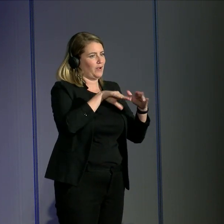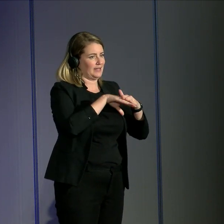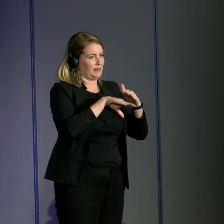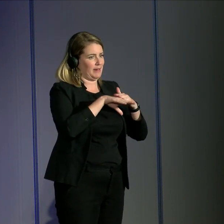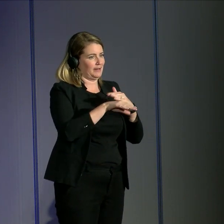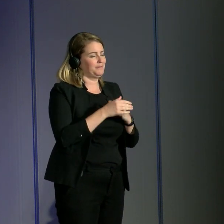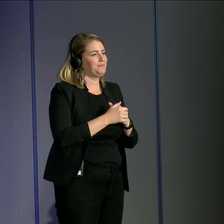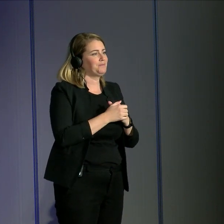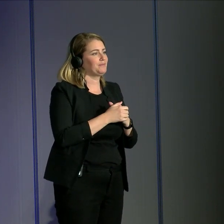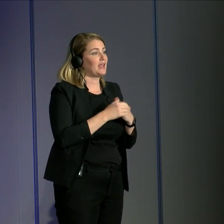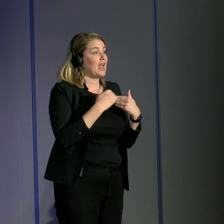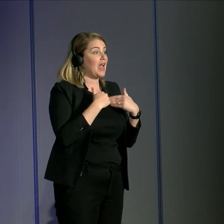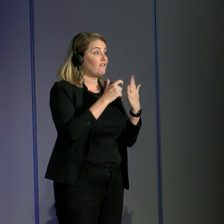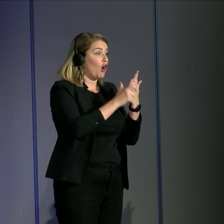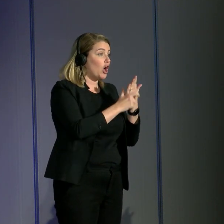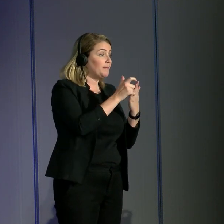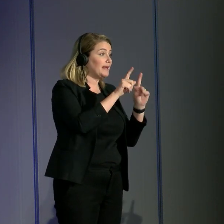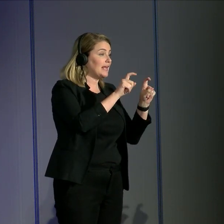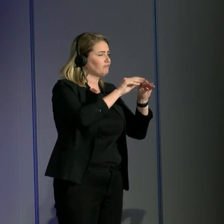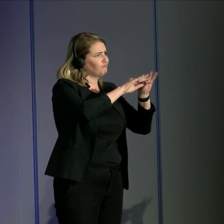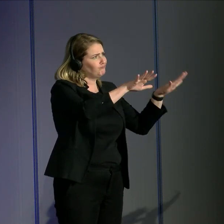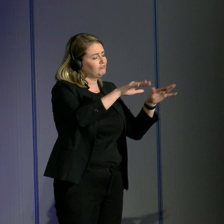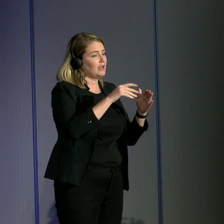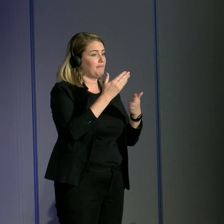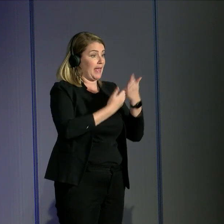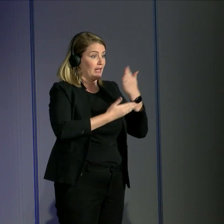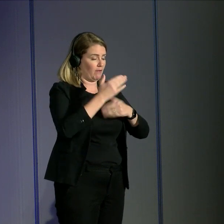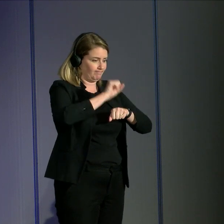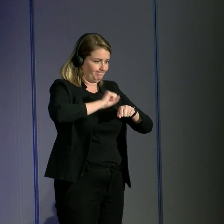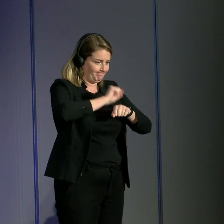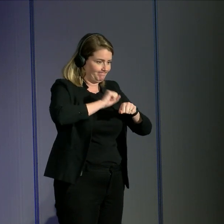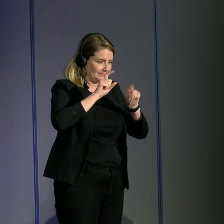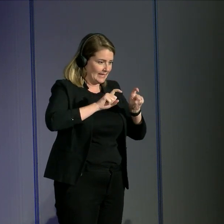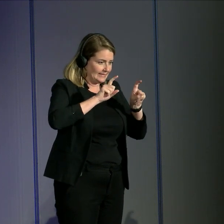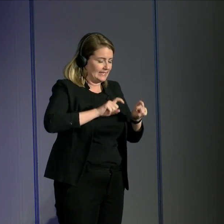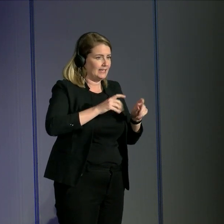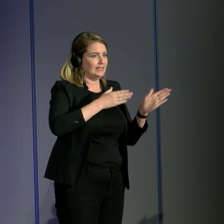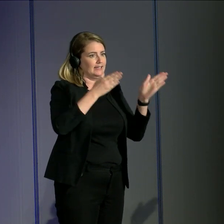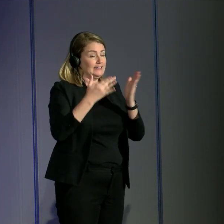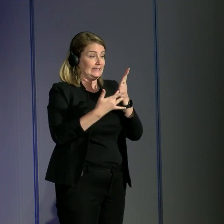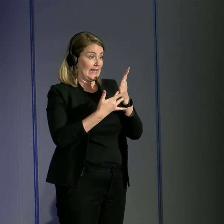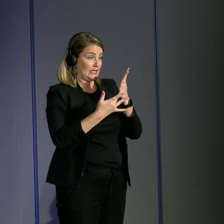And is you've got automated testing. You've got manual testing. You've got technical conforms testing.